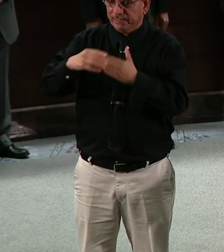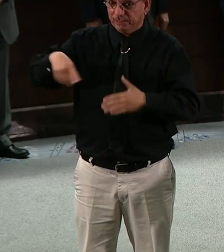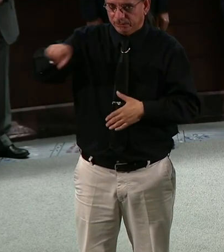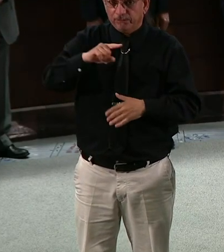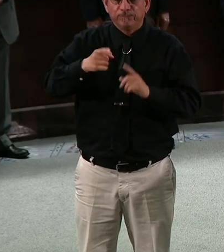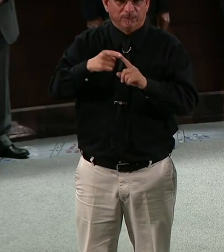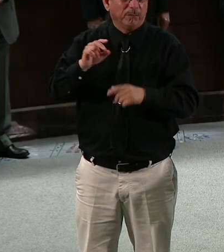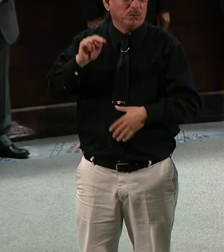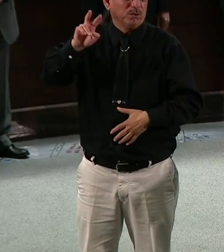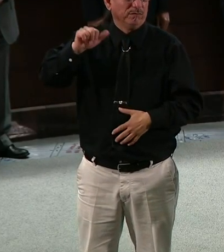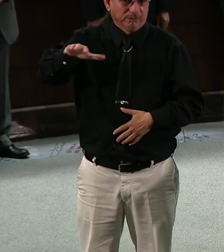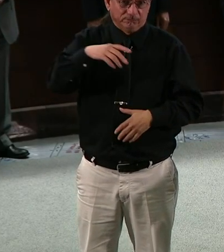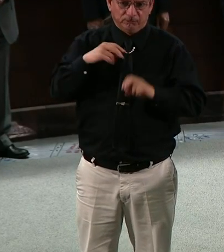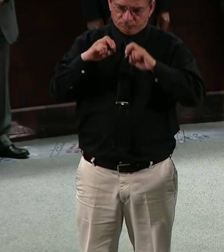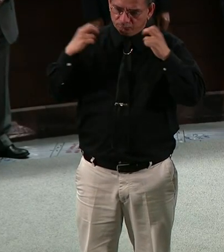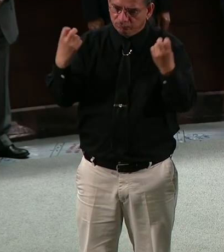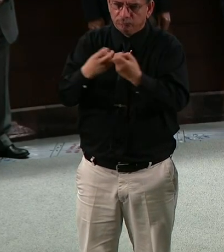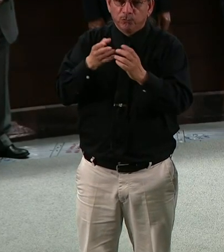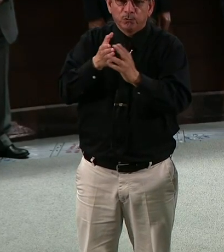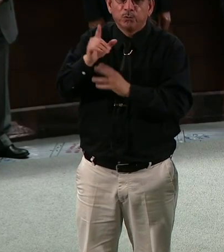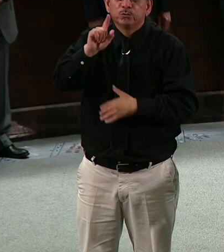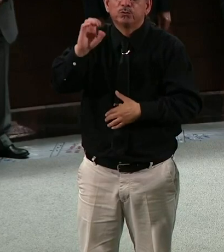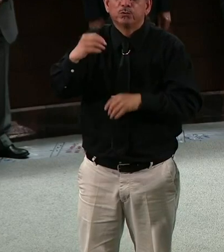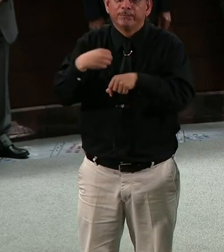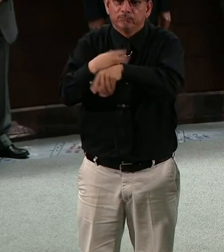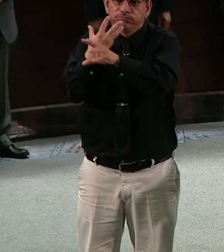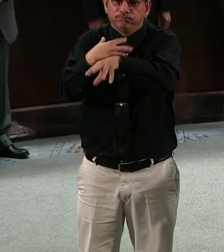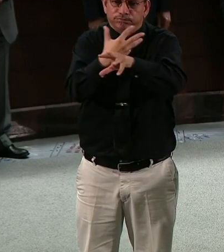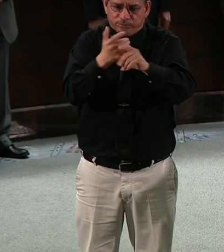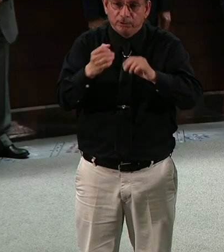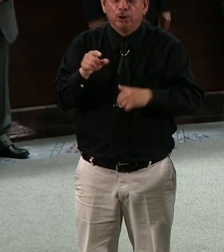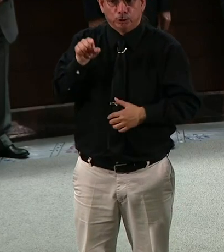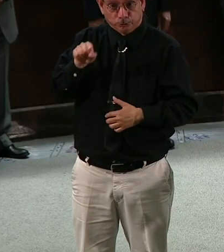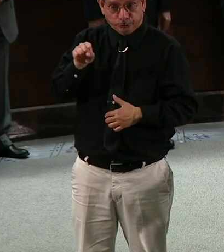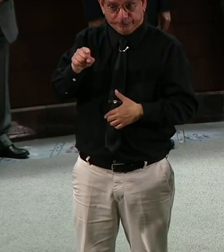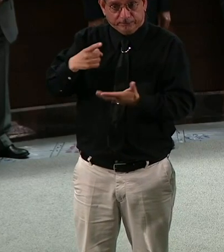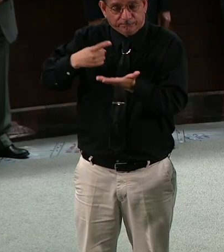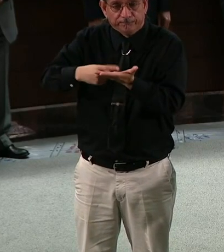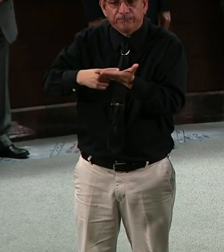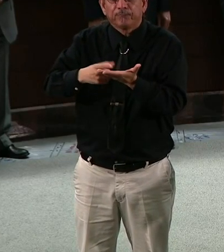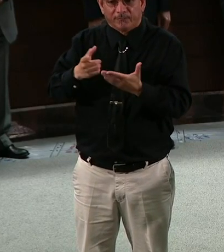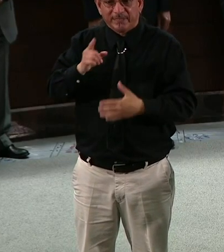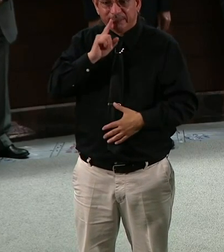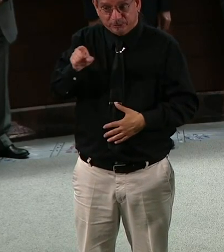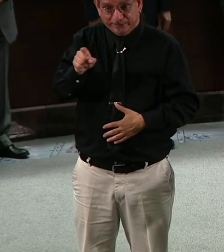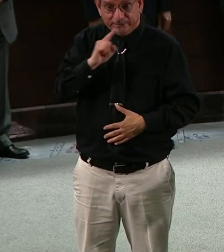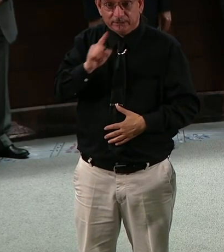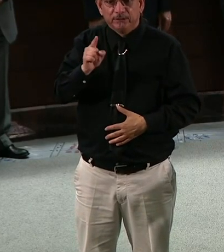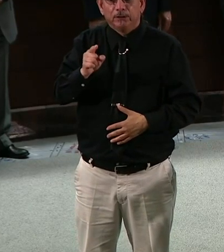MONEY THAT INCLUYENDO SEEN